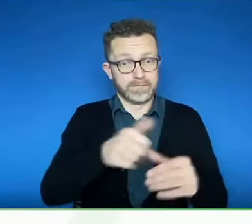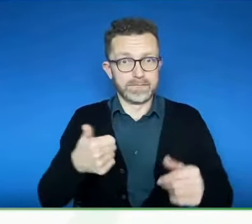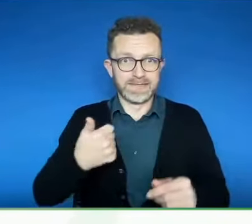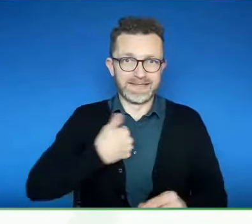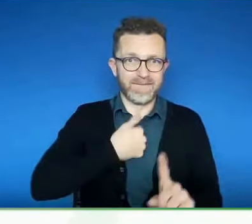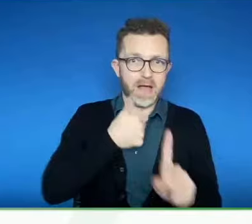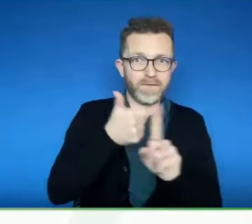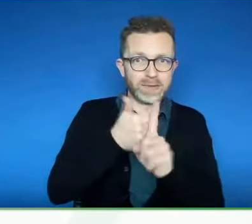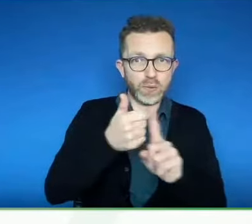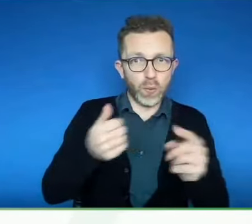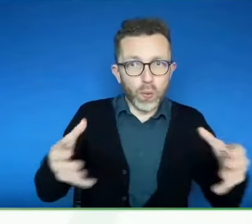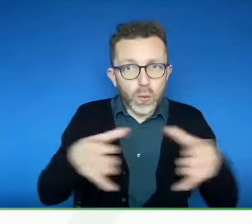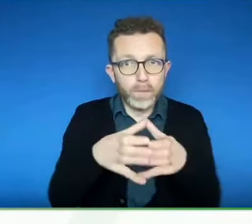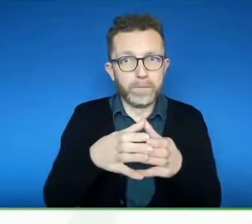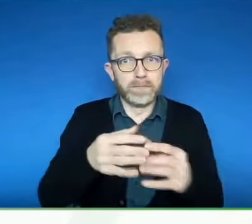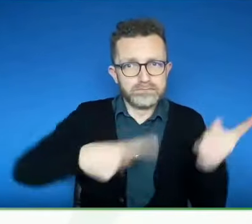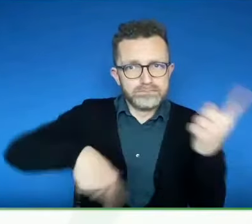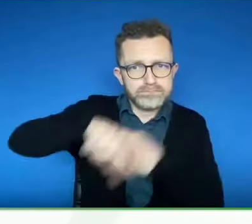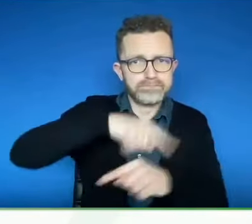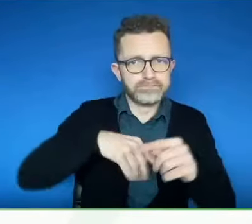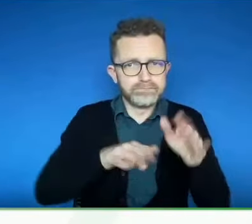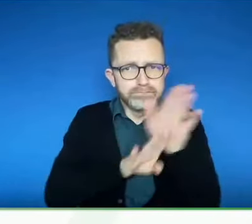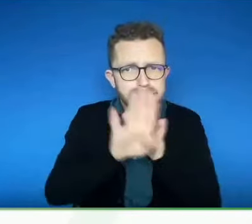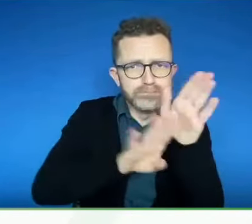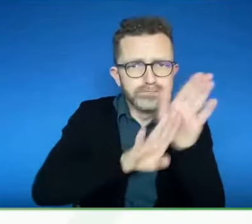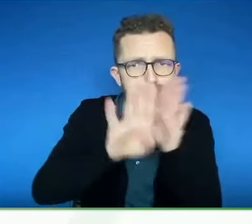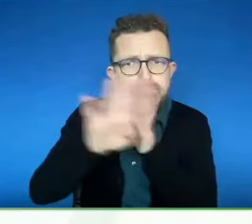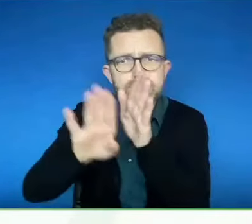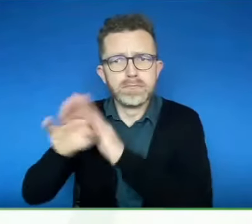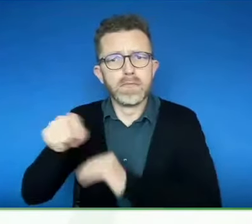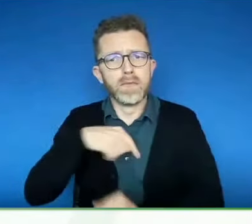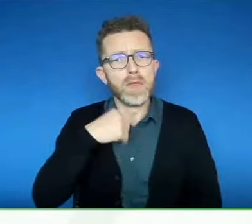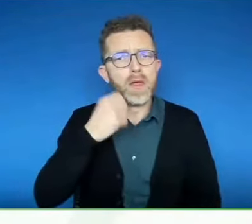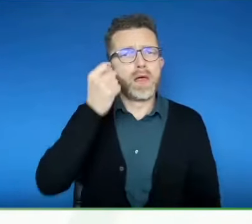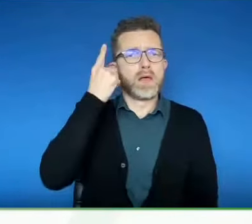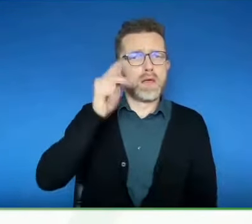condition to her boyfriend he ended up leaving her but she did not give